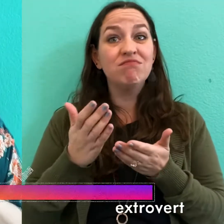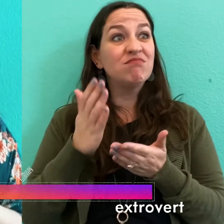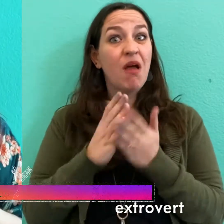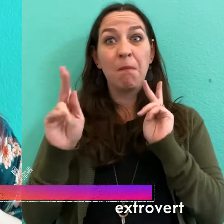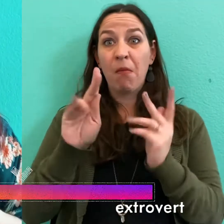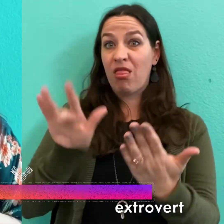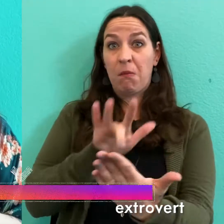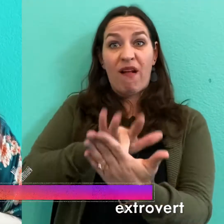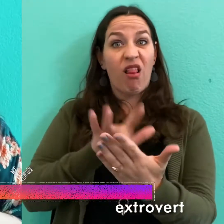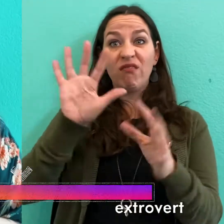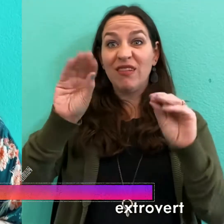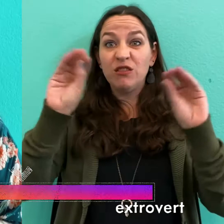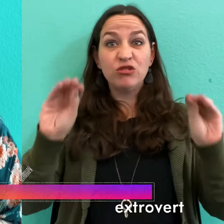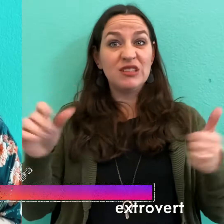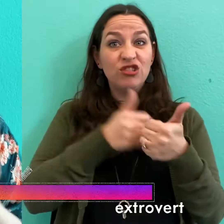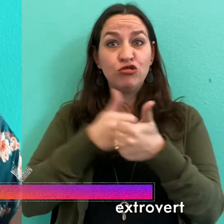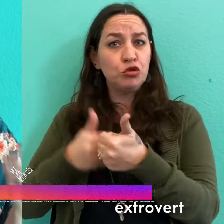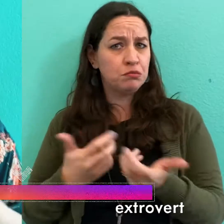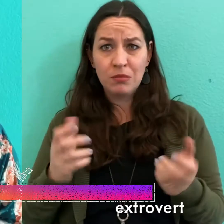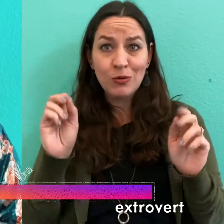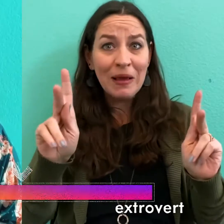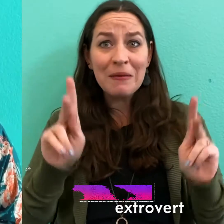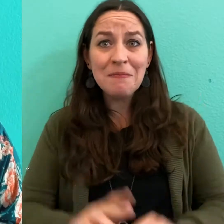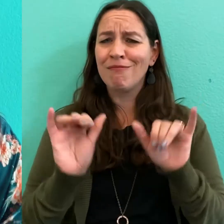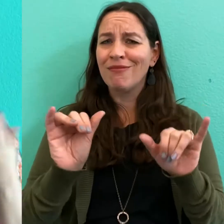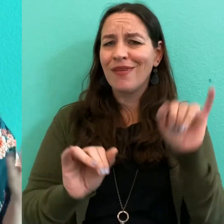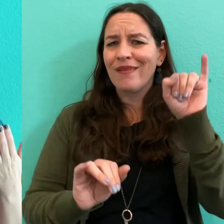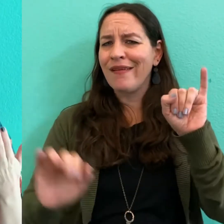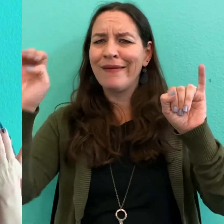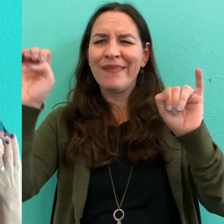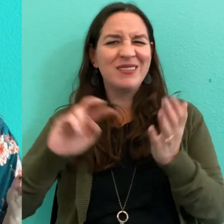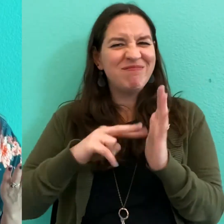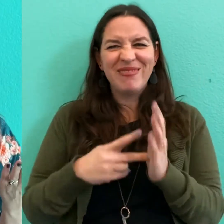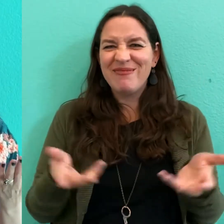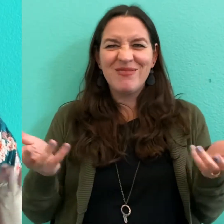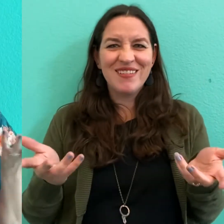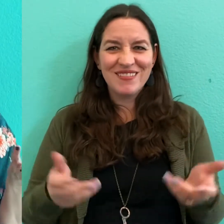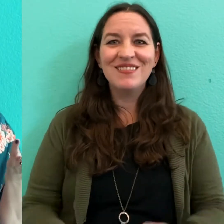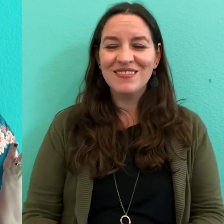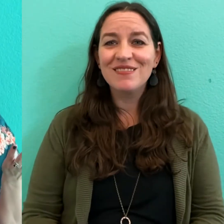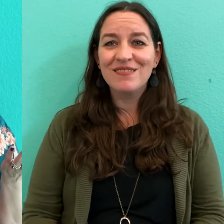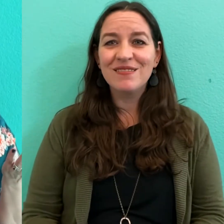Some people may be very balanced in the middle. That's totally OK. So let's talk about that I and that E. What does that mean?